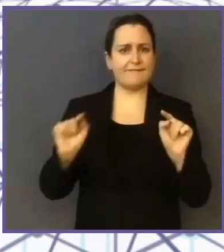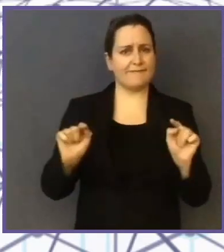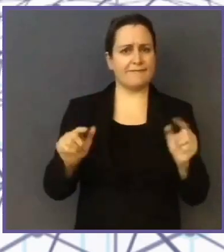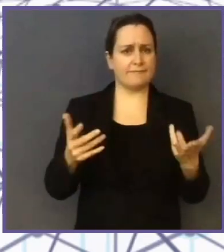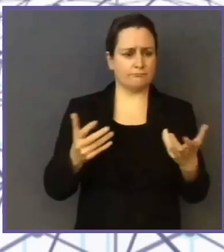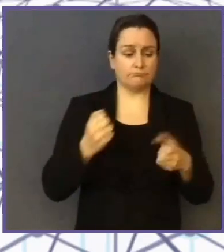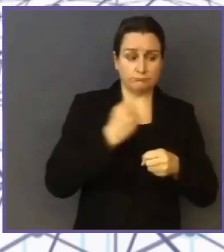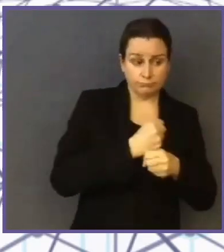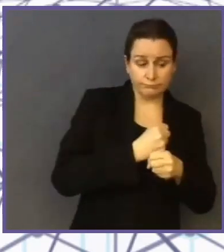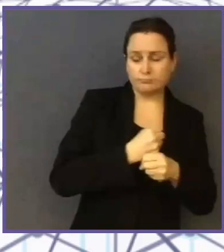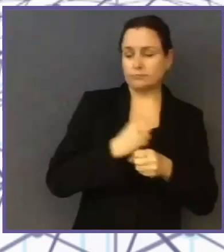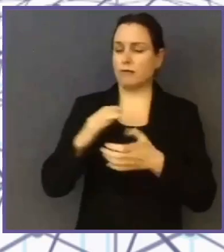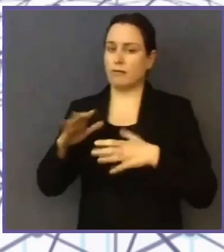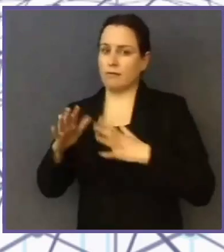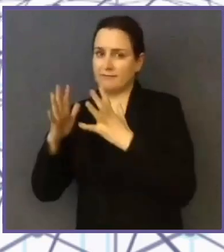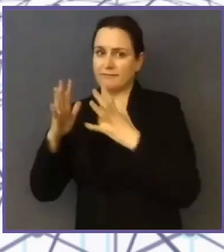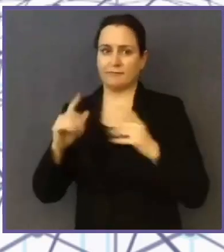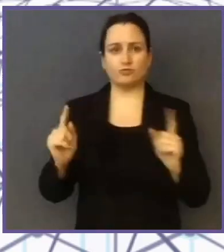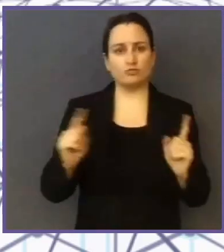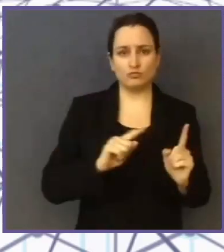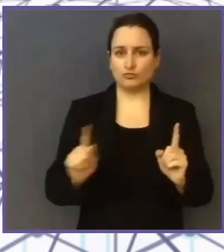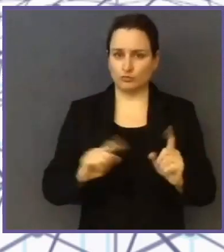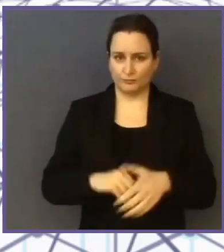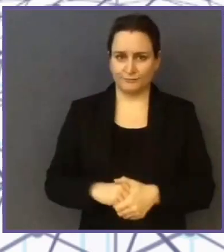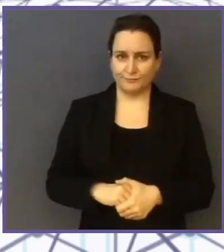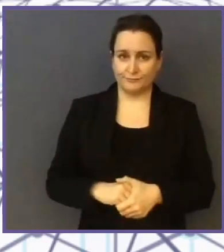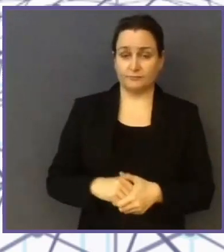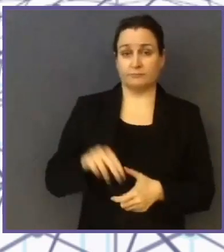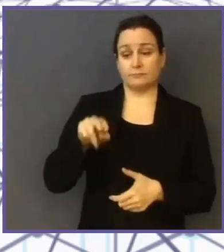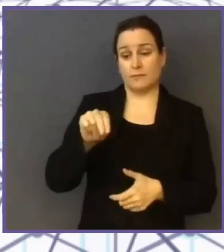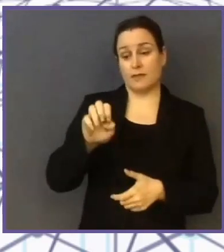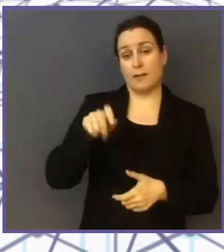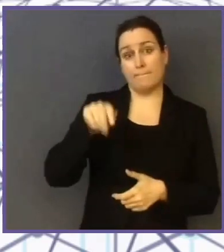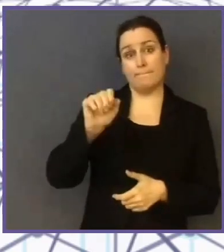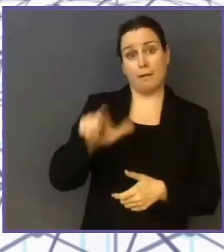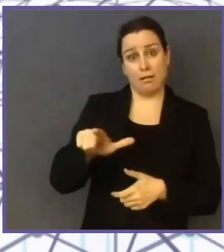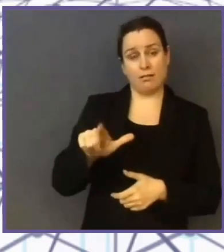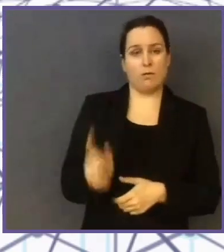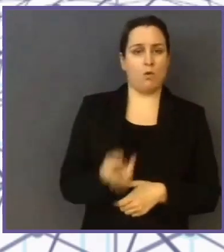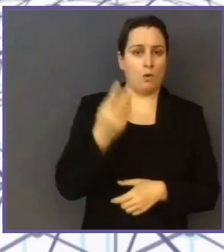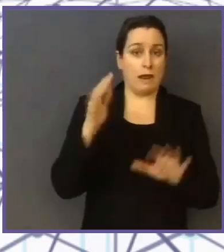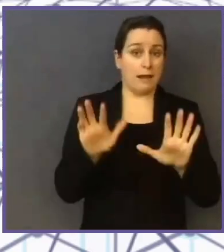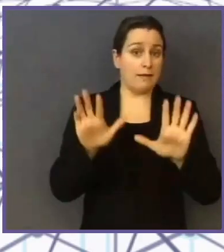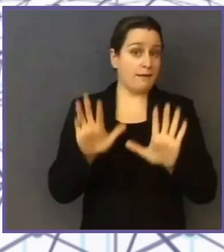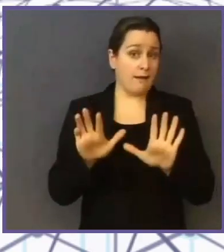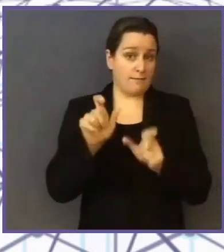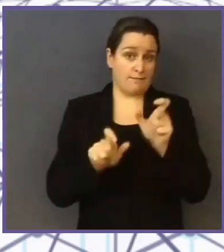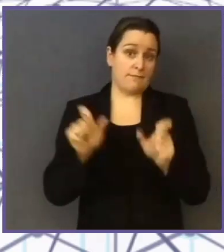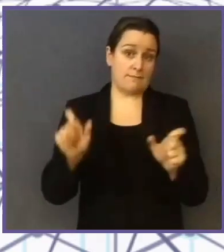With only nine OTS currently working in Nepal, today is an opportunity to highlight the importance